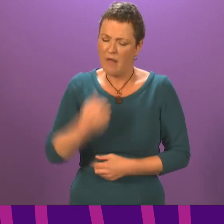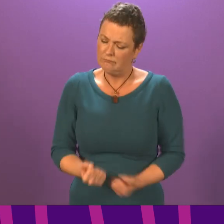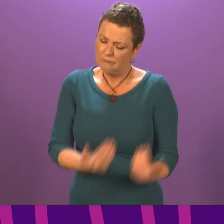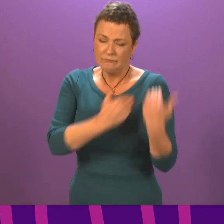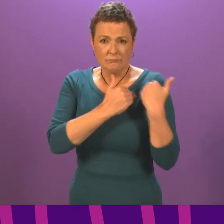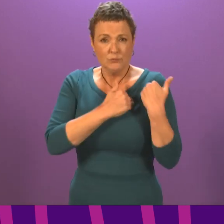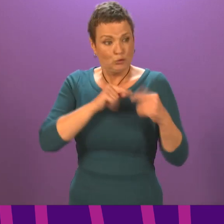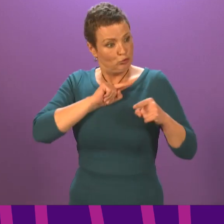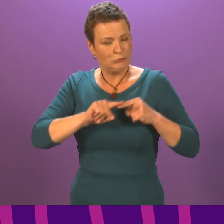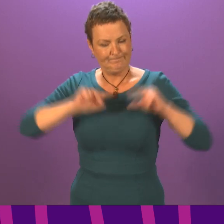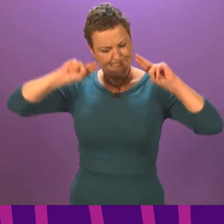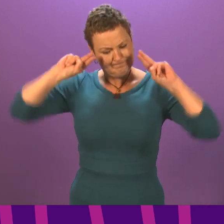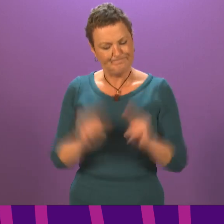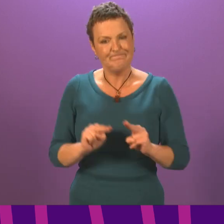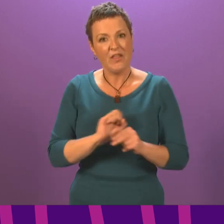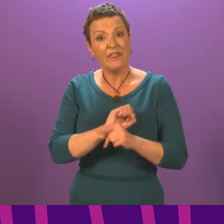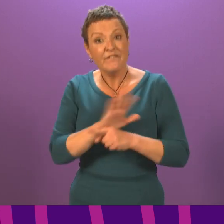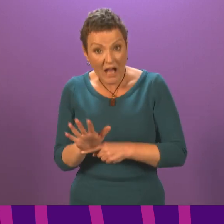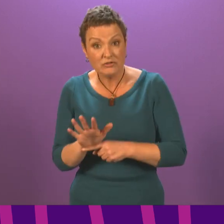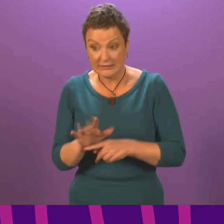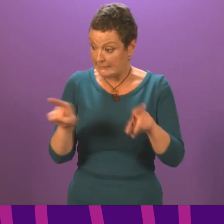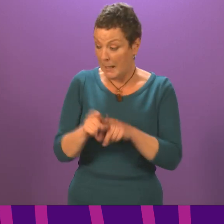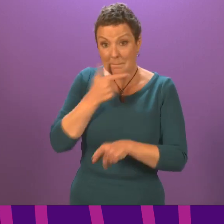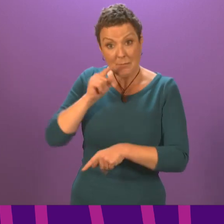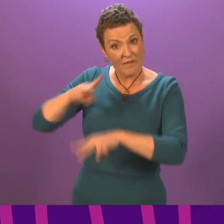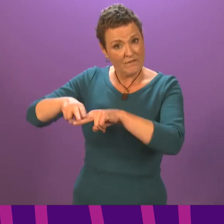of the virus; people in Fife, as well as people in the rest of the country, should continue